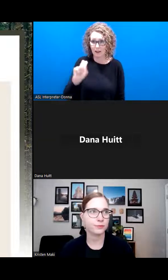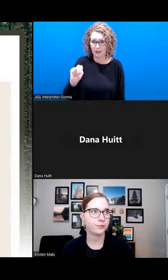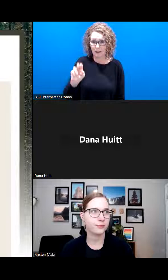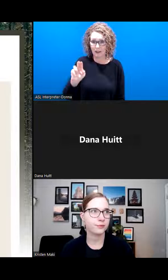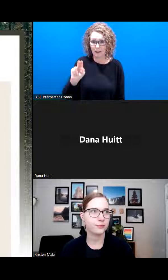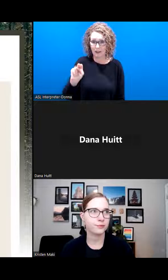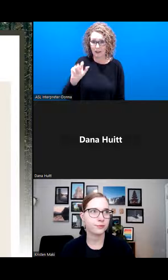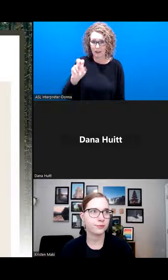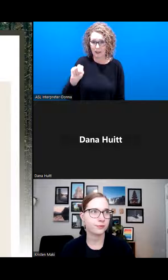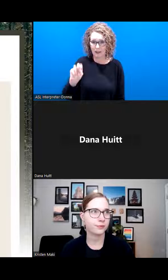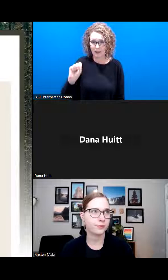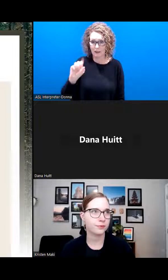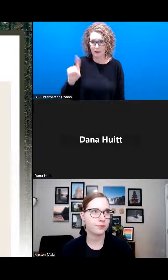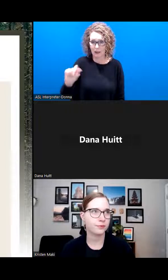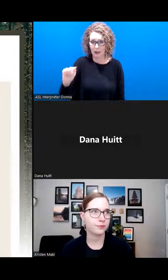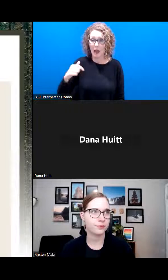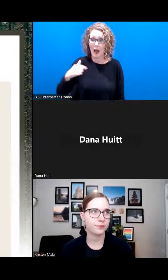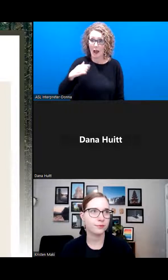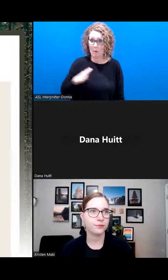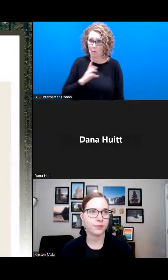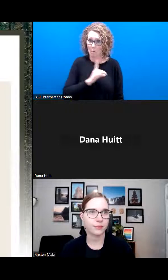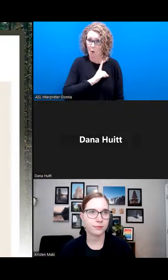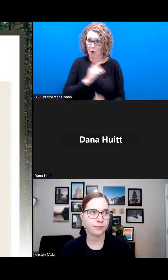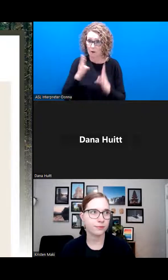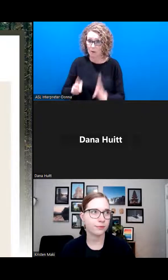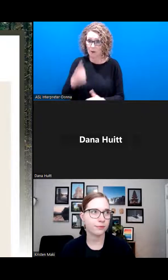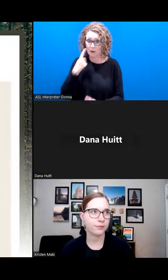slides available on our website after